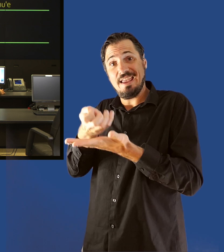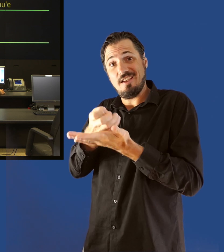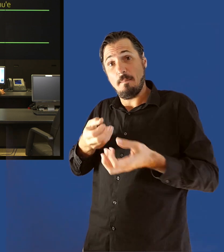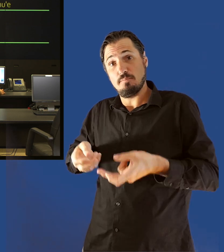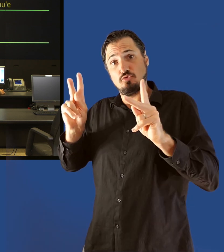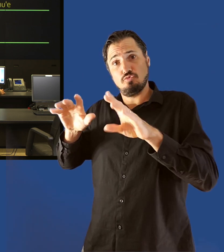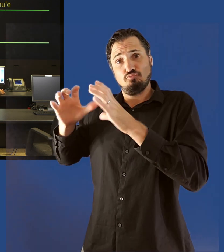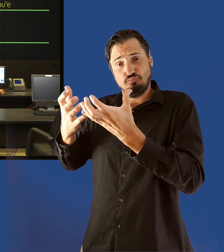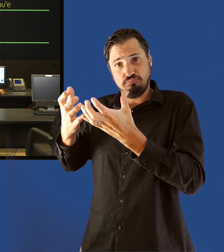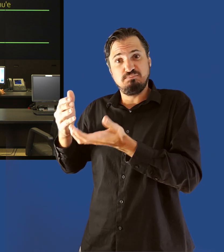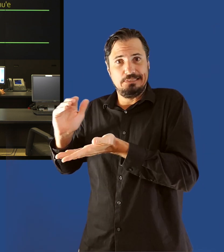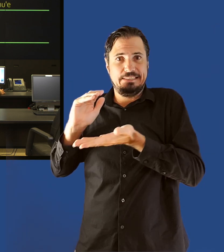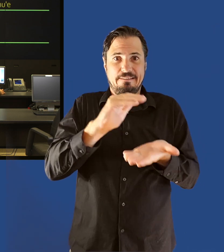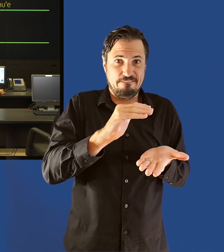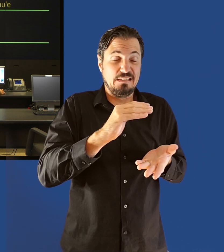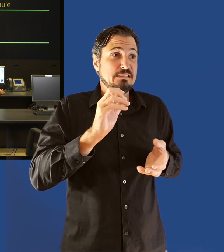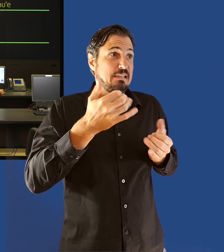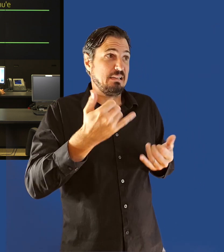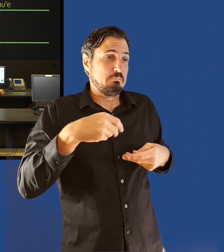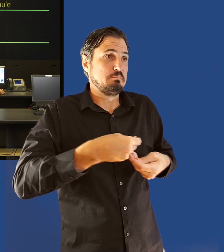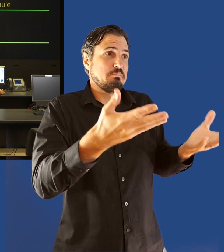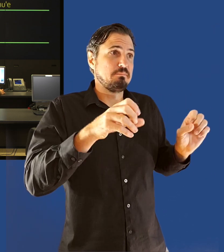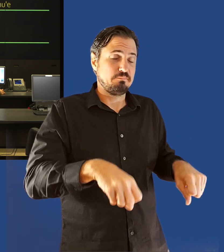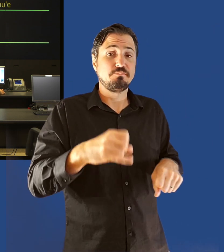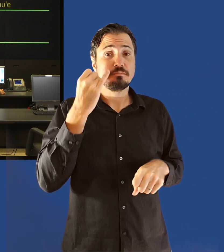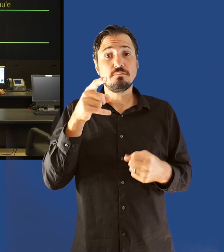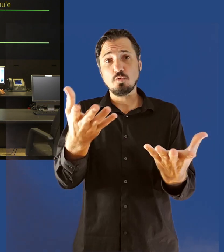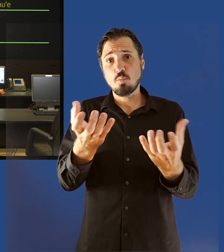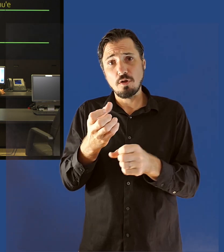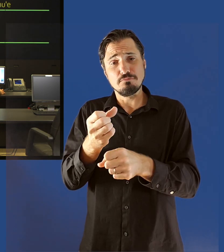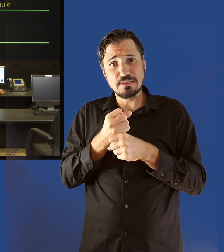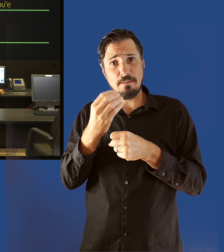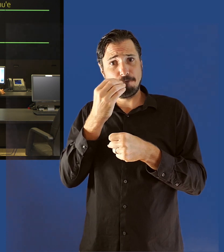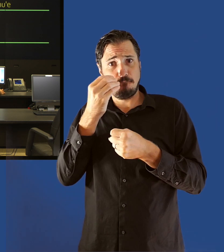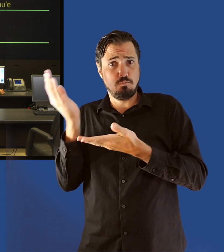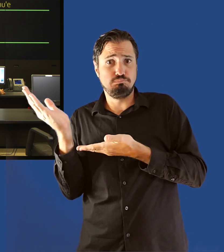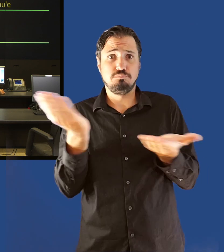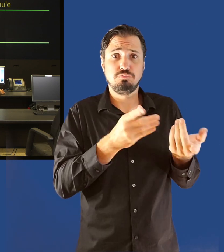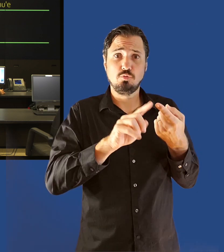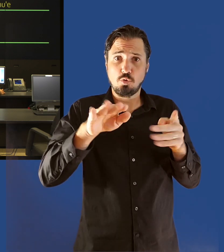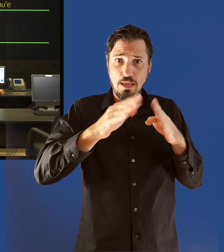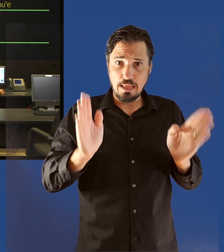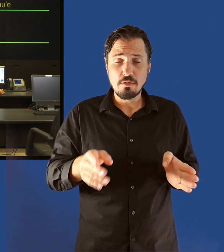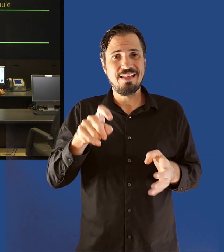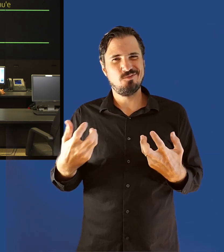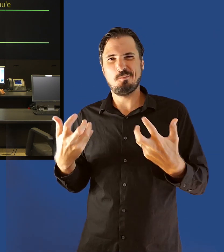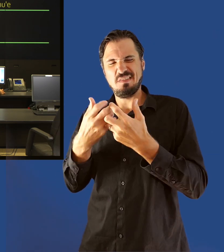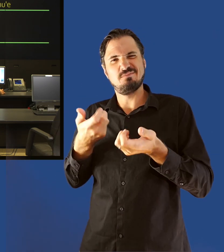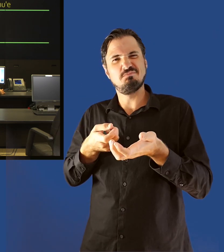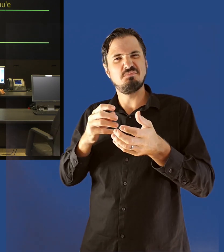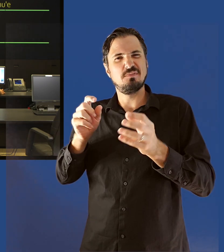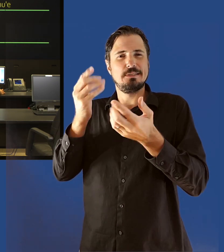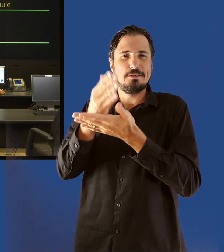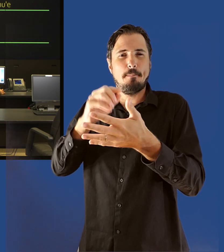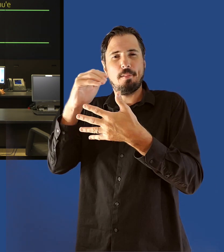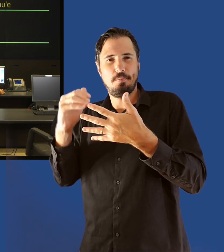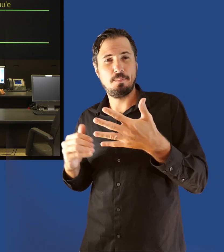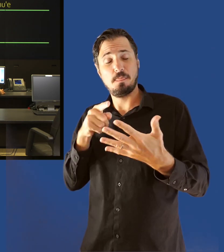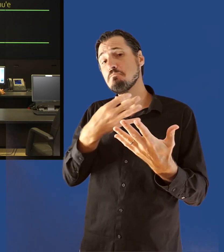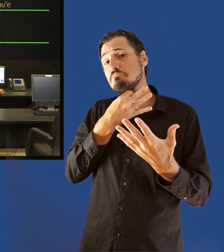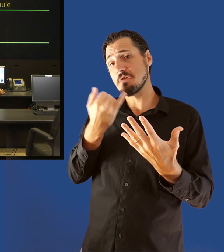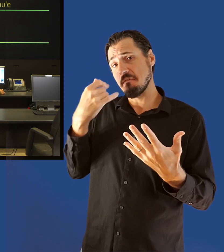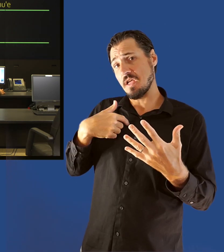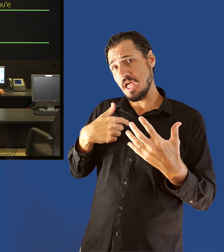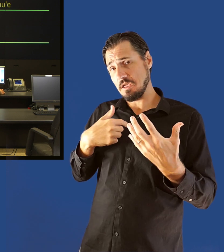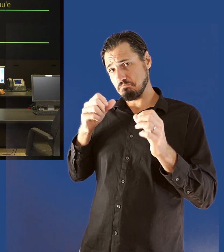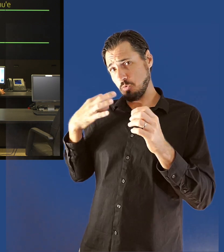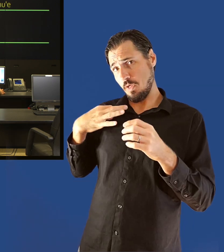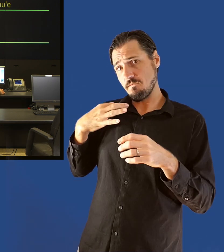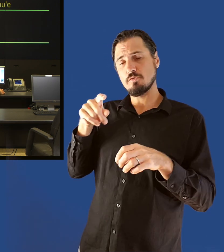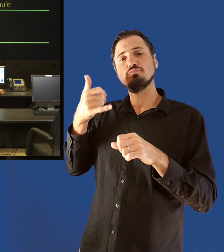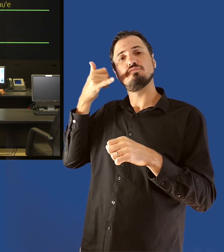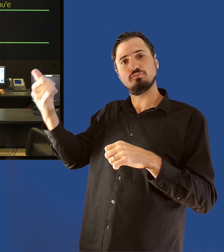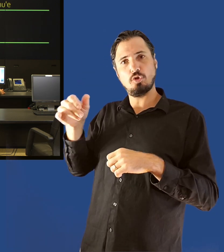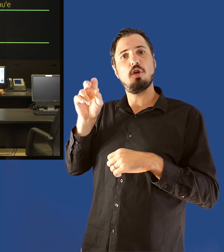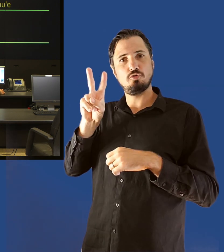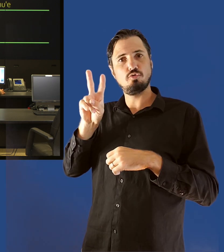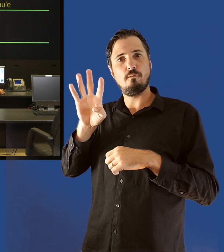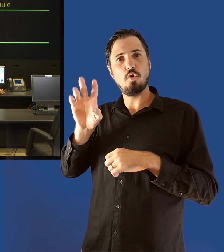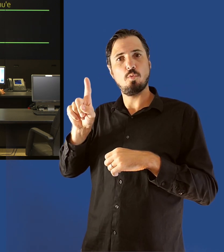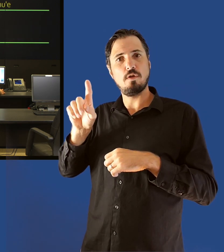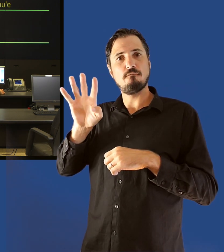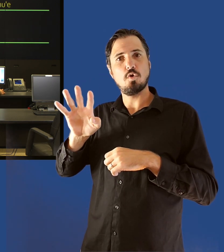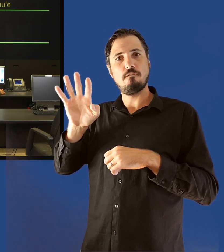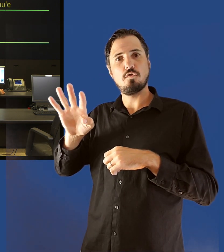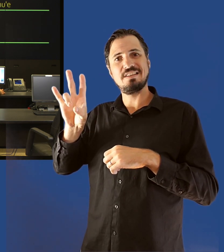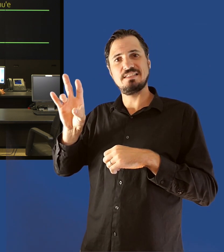Those wishing to receive home delivered meals must meet eligibility criteria. For more information, please call the County’s Agency on Elderly Affairs at 241-4470